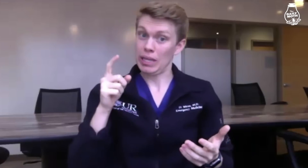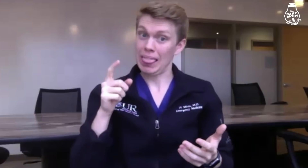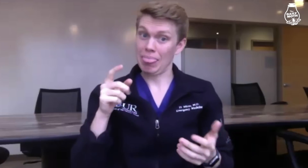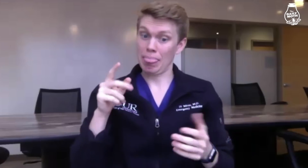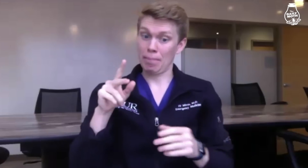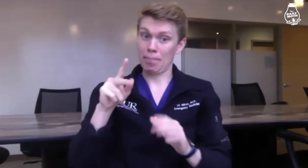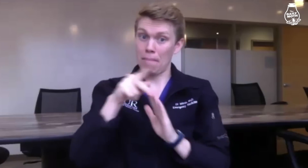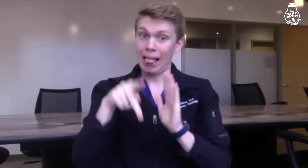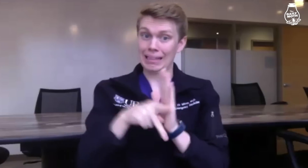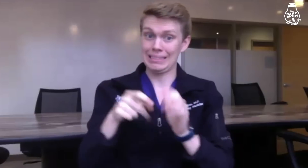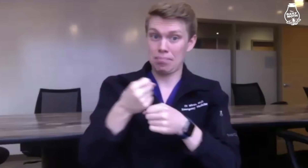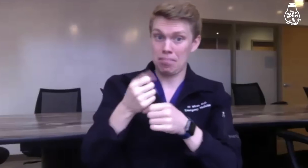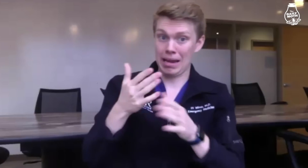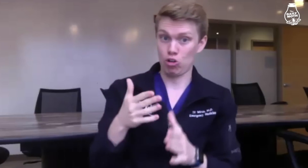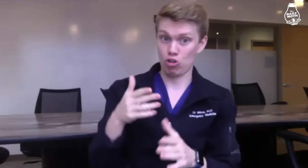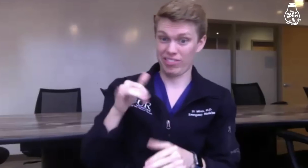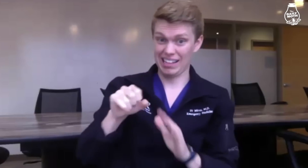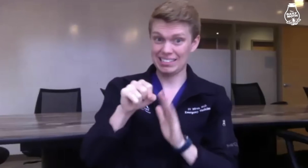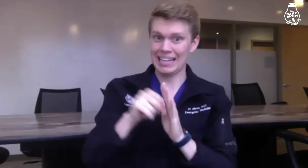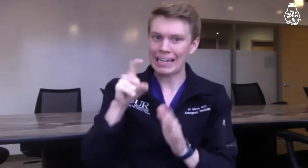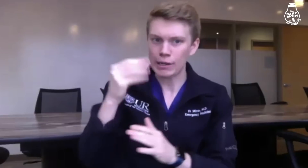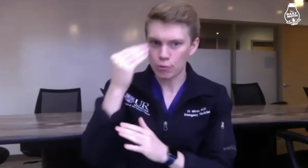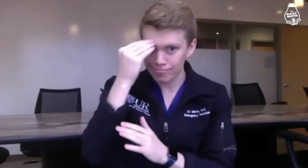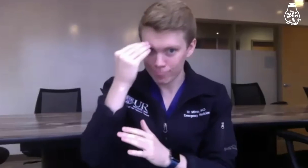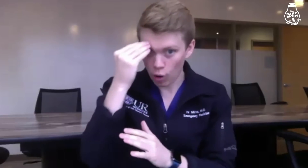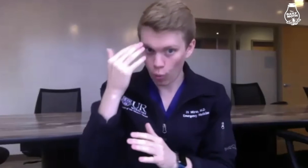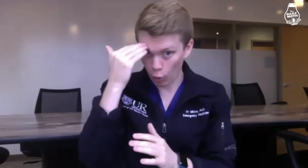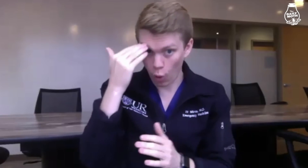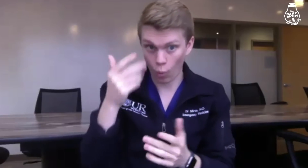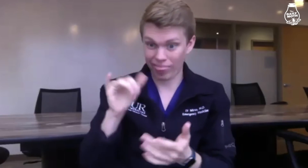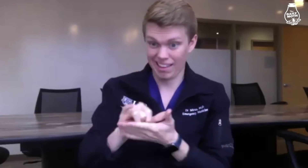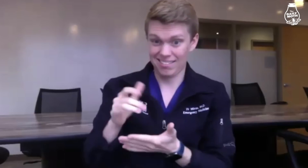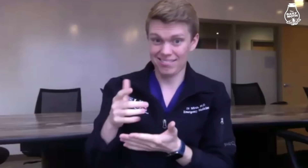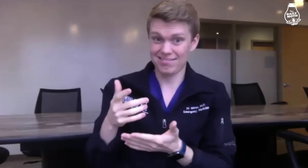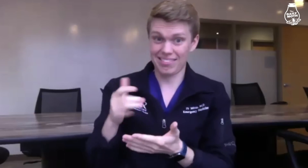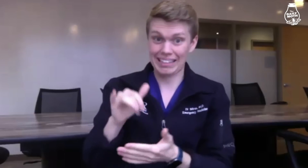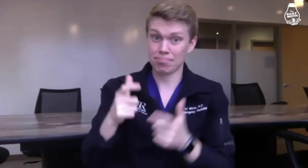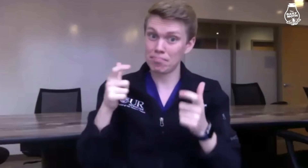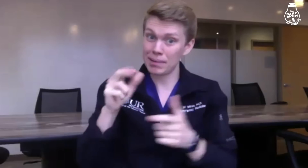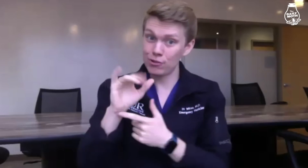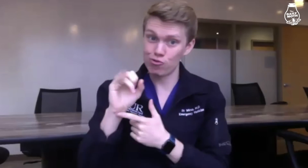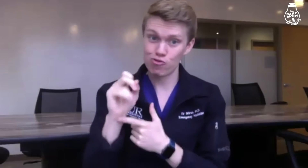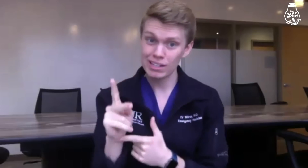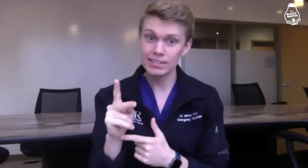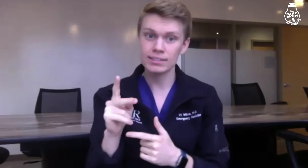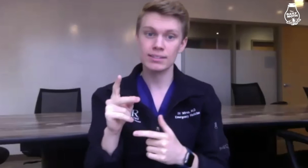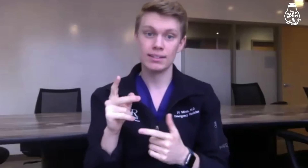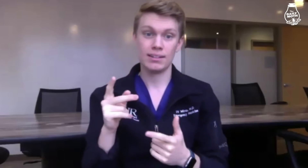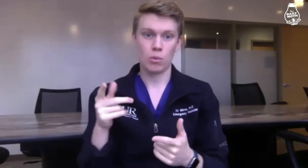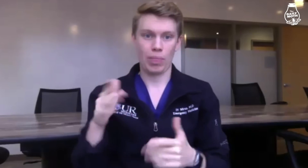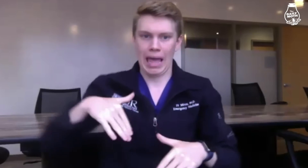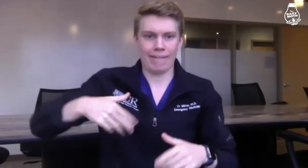The policymakers in the state have to be mindful and aware that it's a big risk.